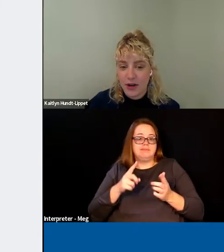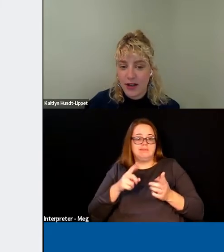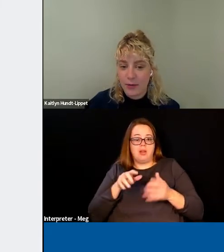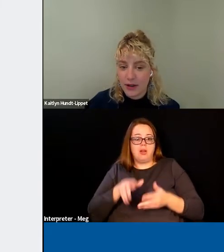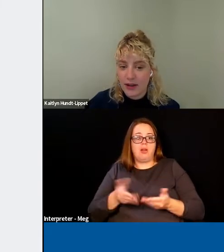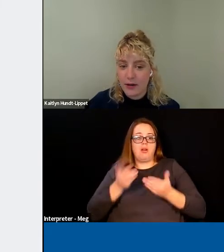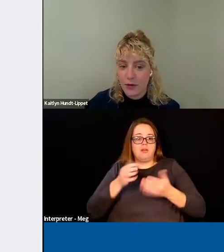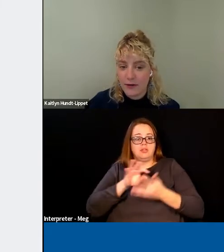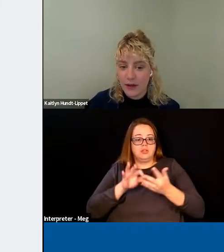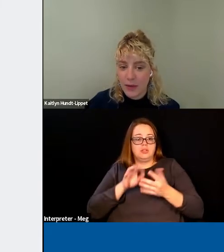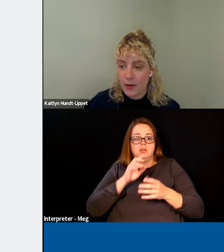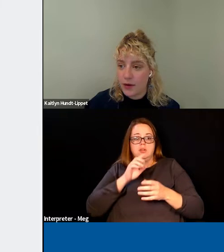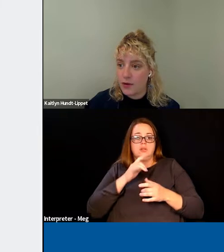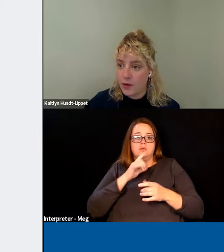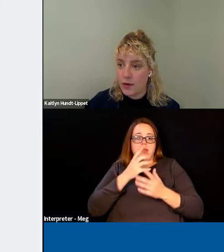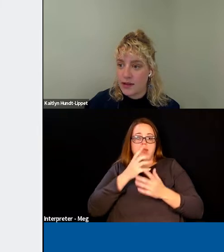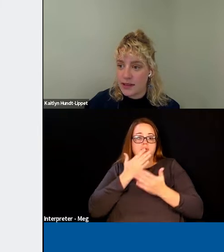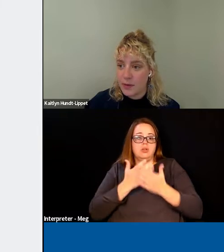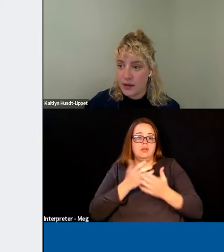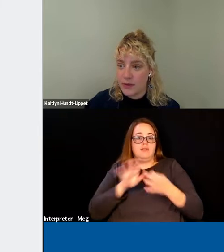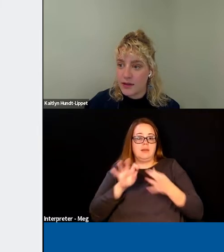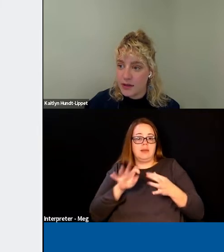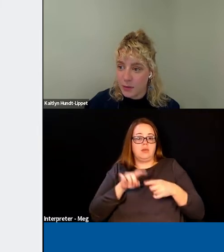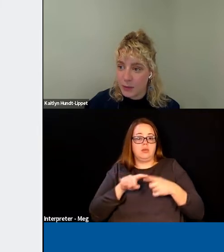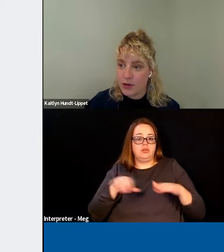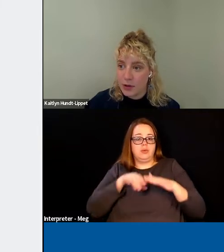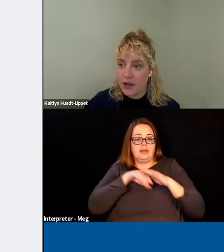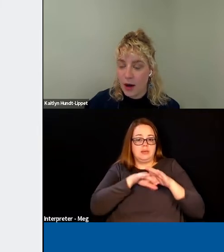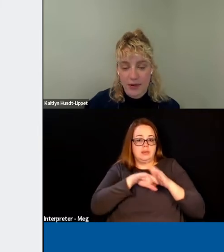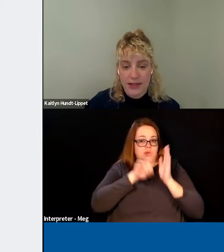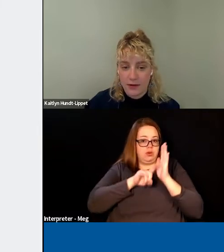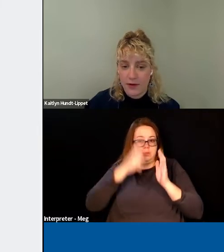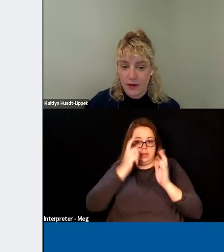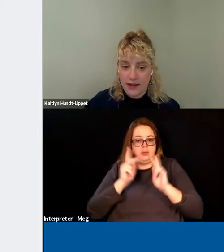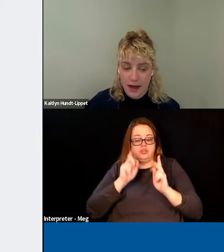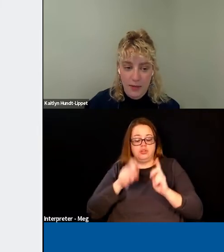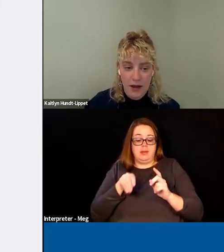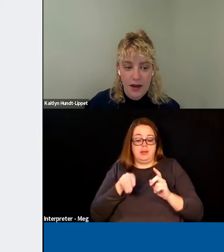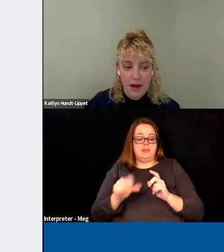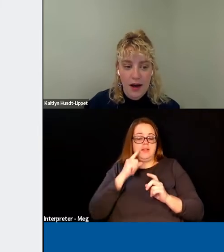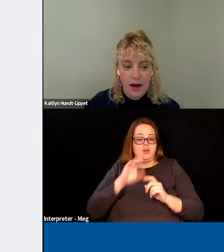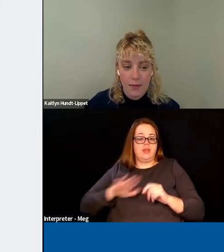You're getting really great feedback when you do accessibility research, and people should be compensated for their time.